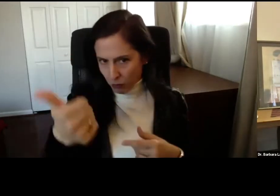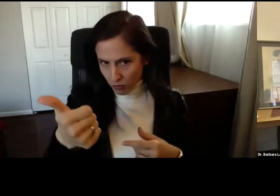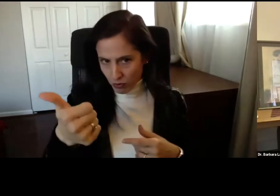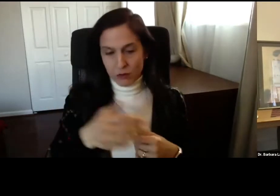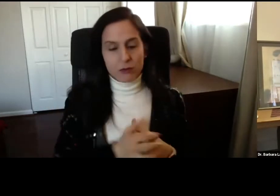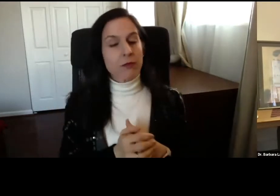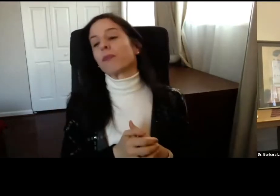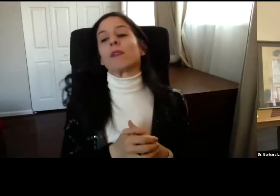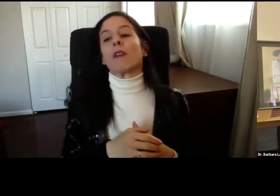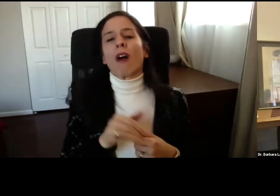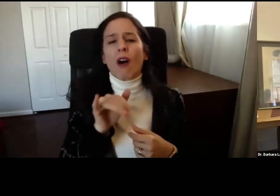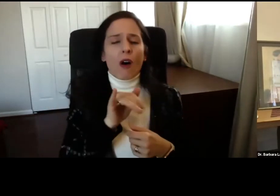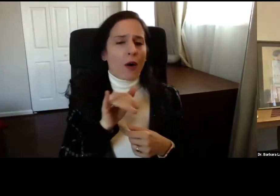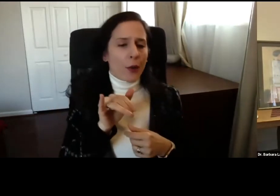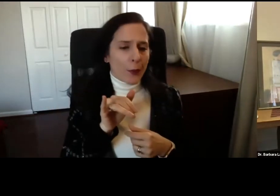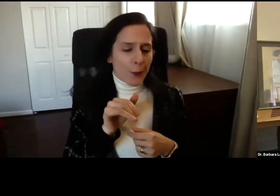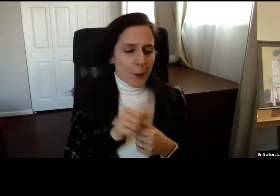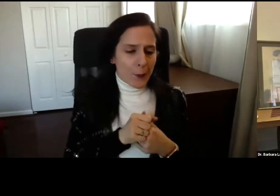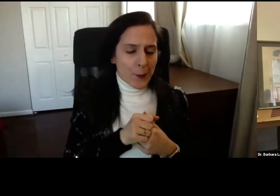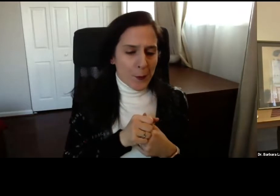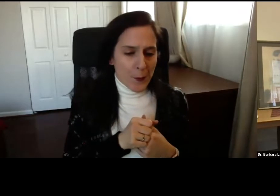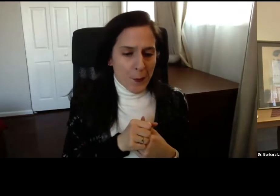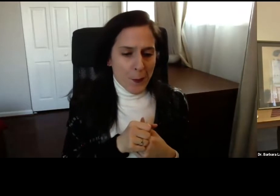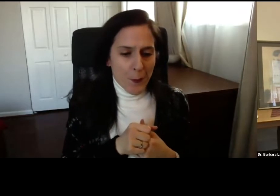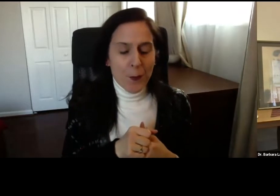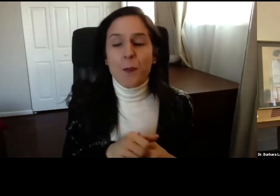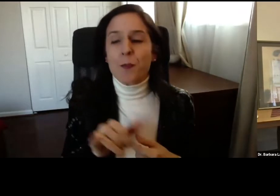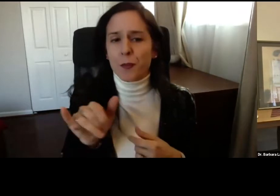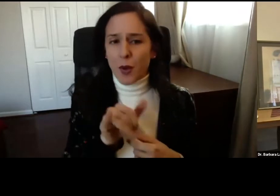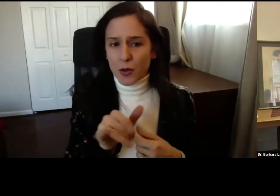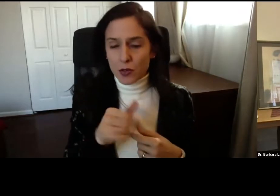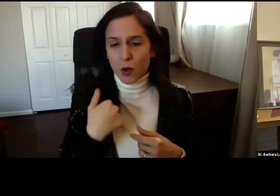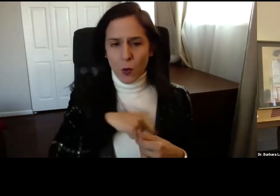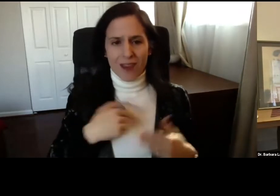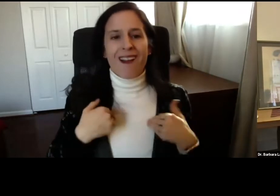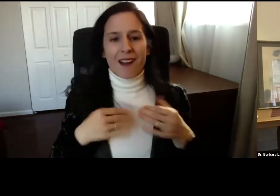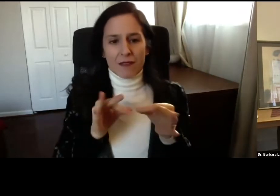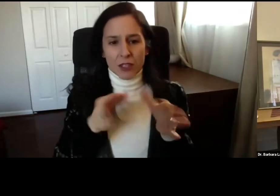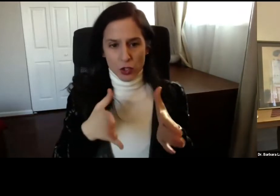or you can type your question in english and we can read that for you